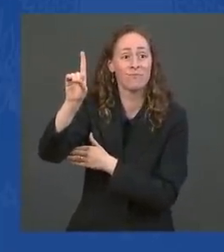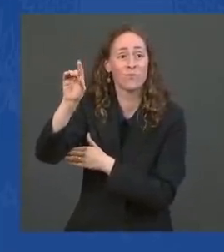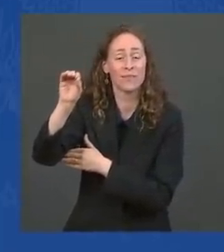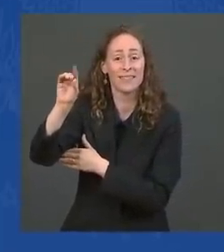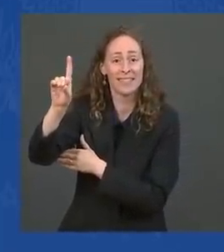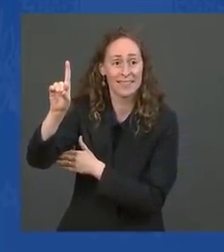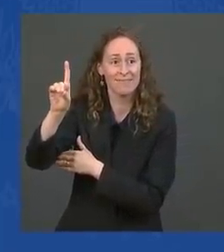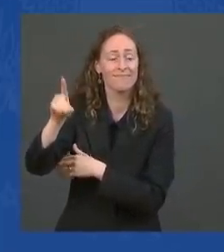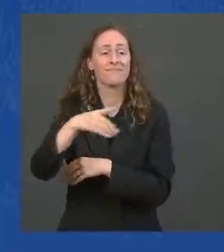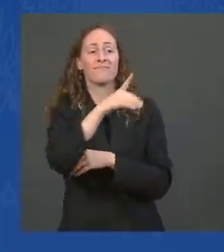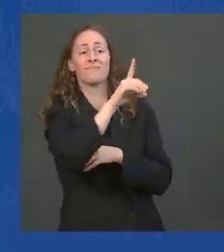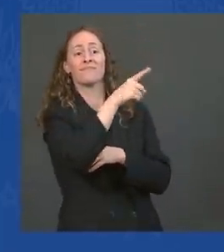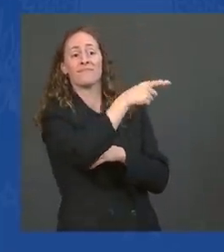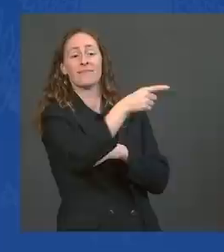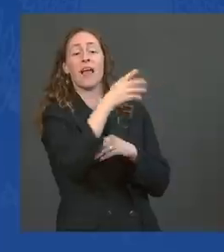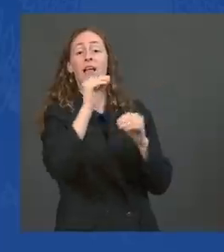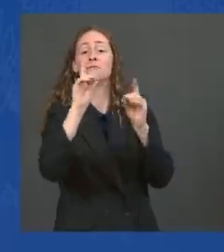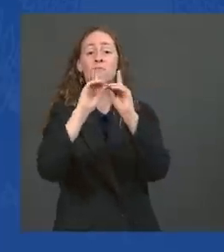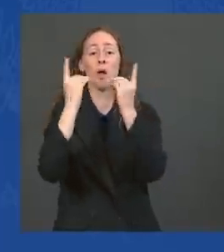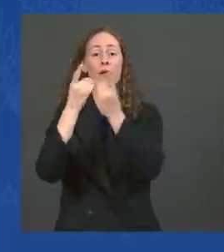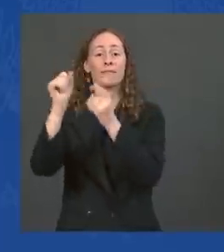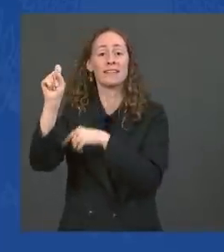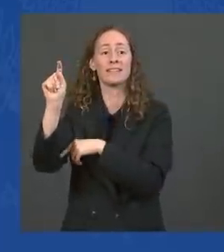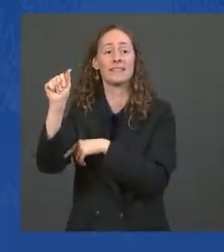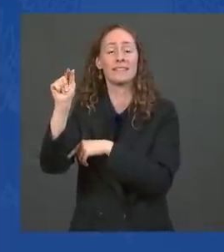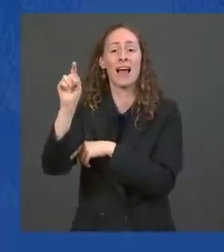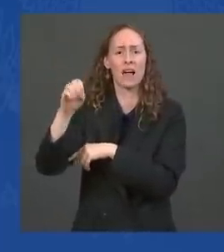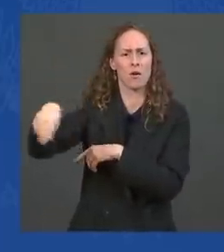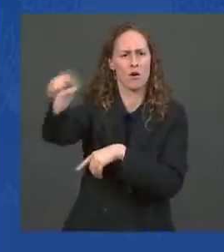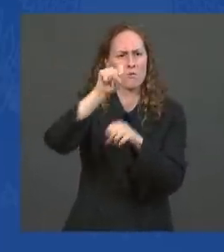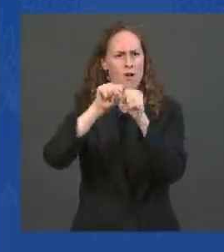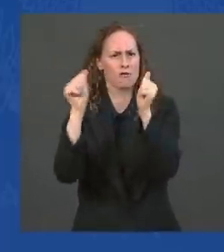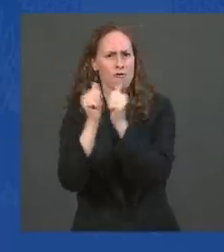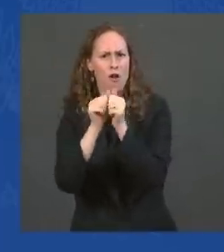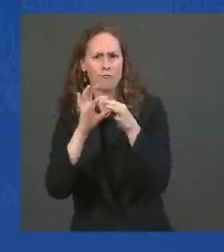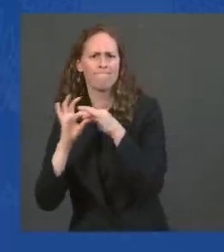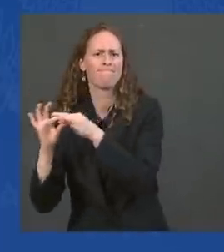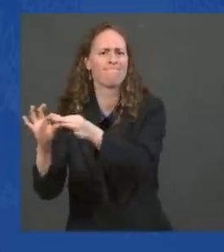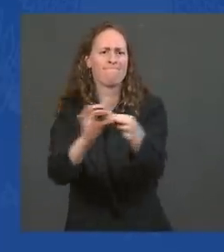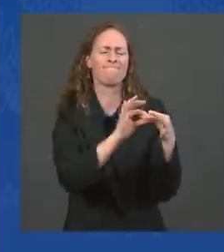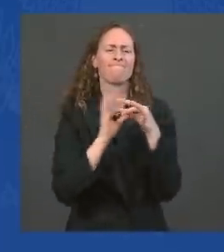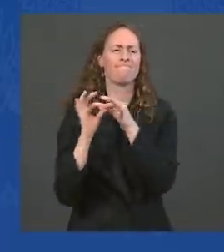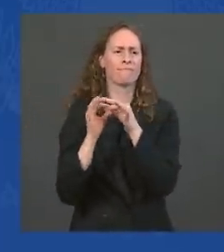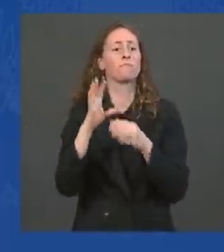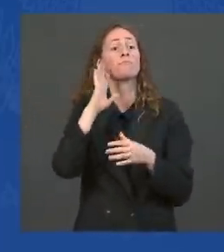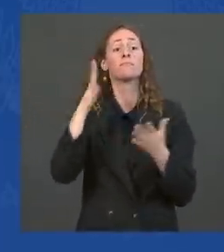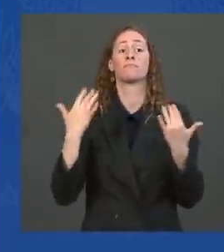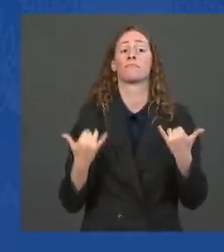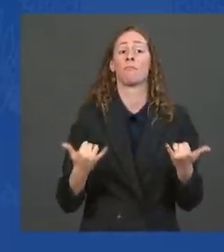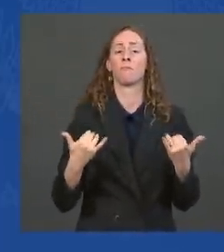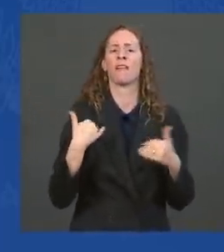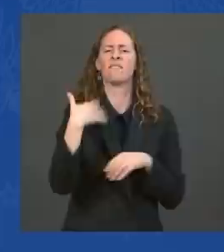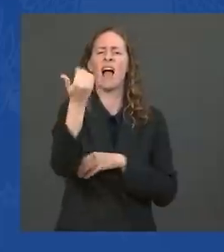Our governments will now launch an 18-month consultation period to determine every element of this program --